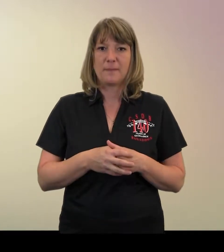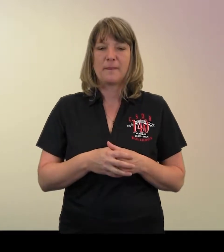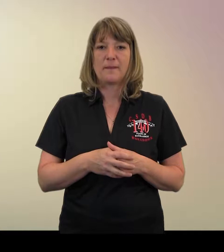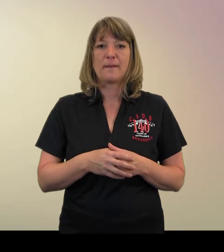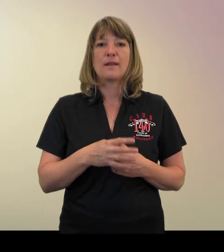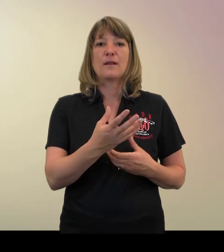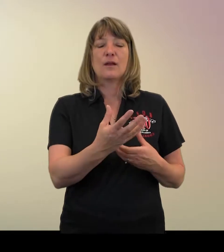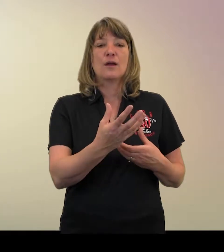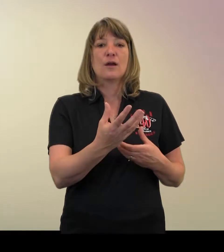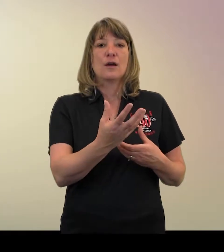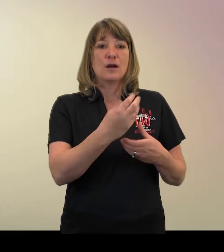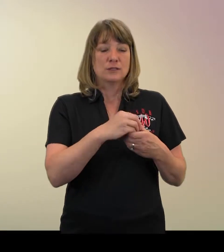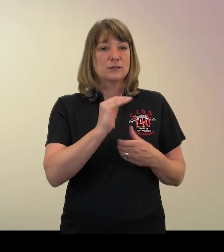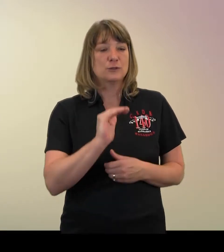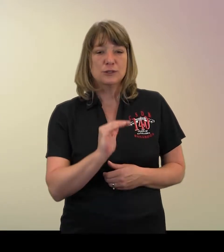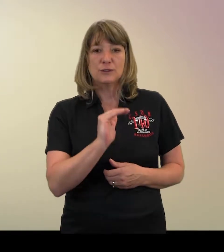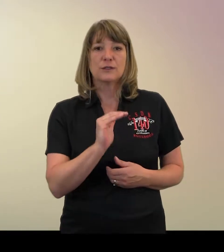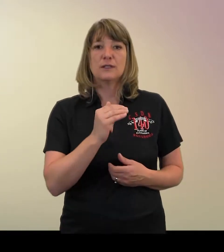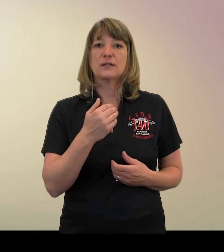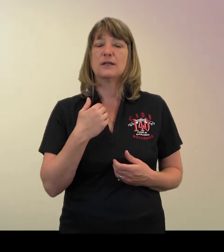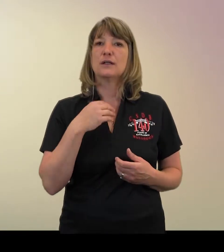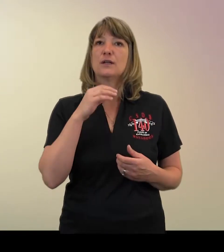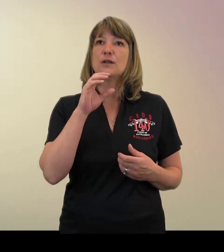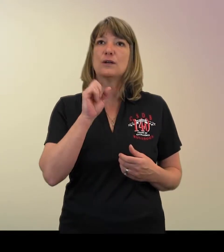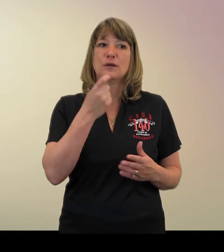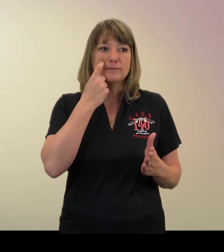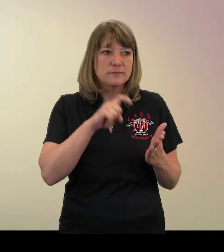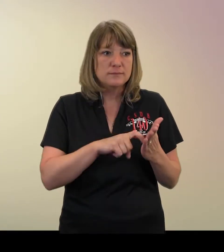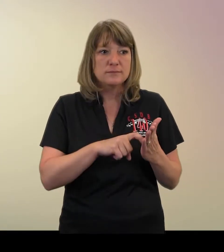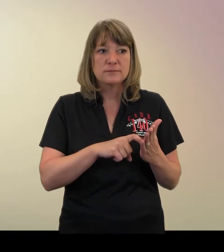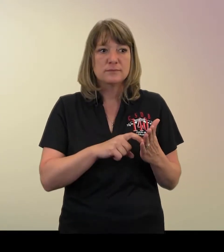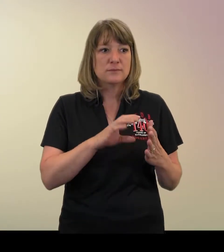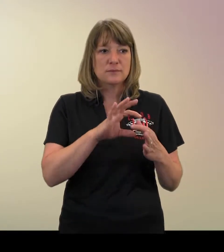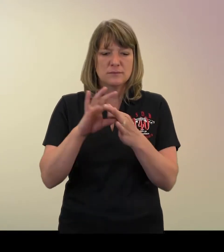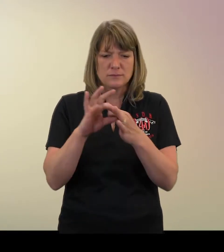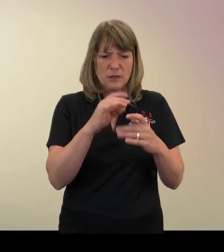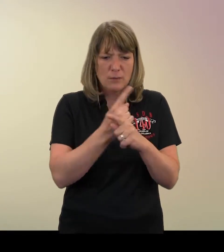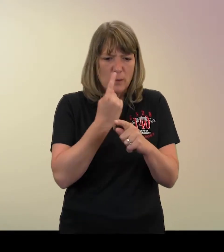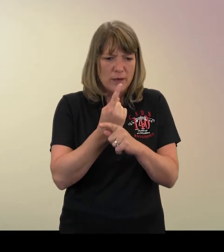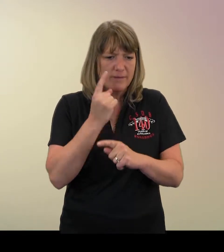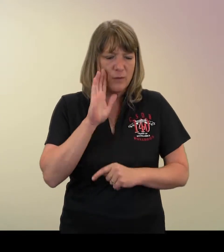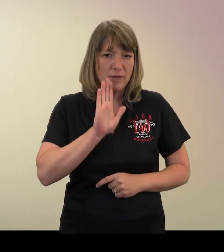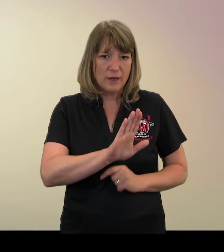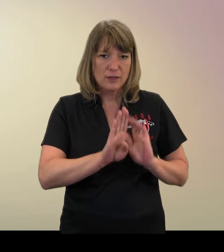For children with autism this can look like difficulty building relationships appropriate for their